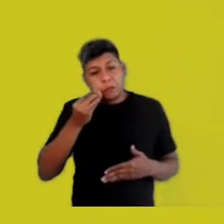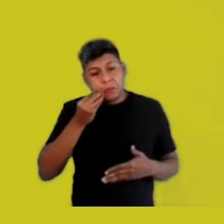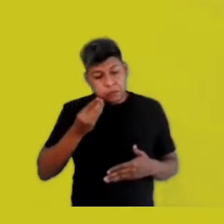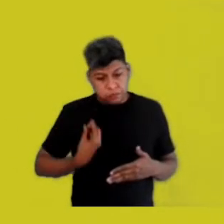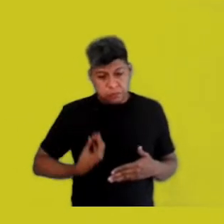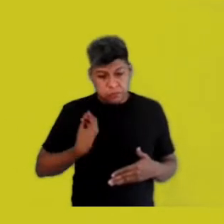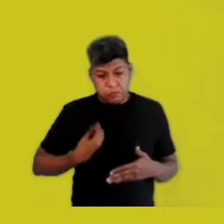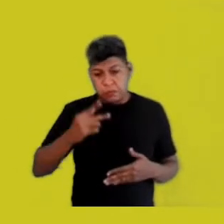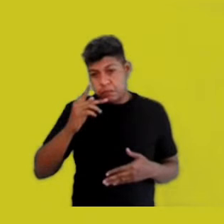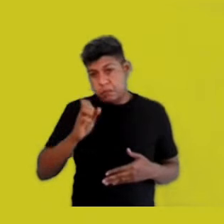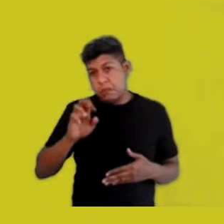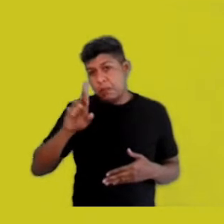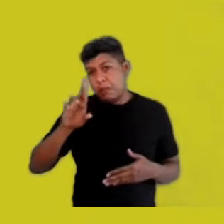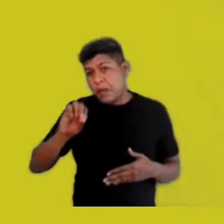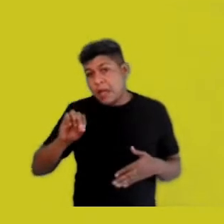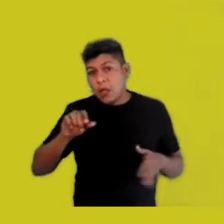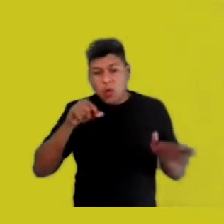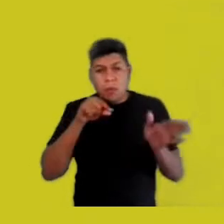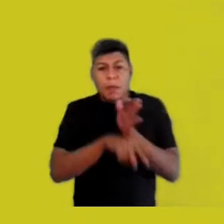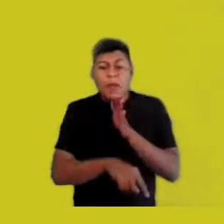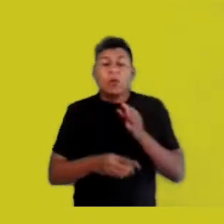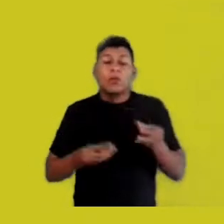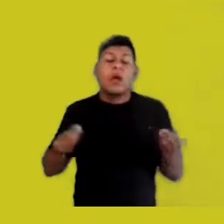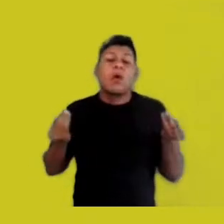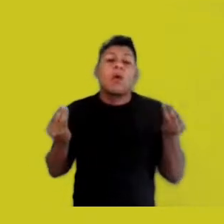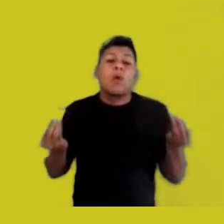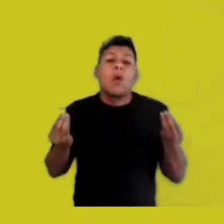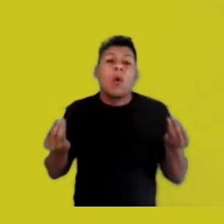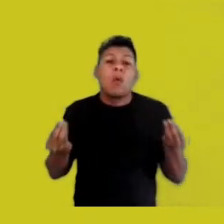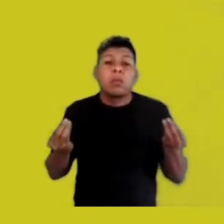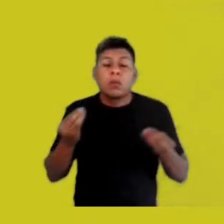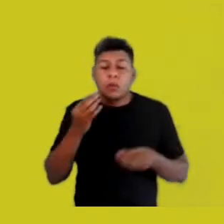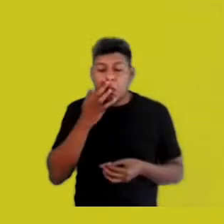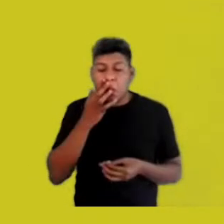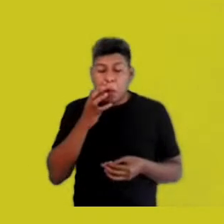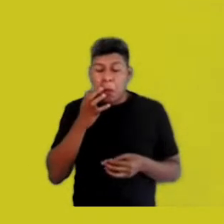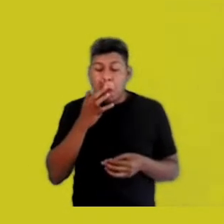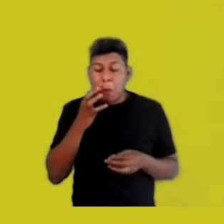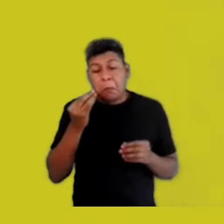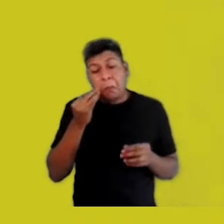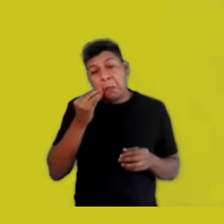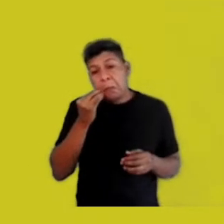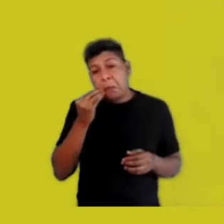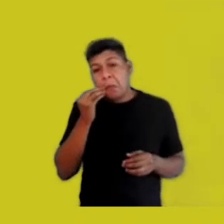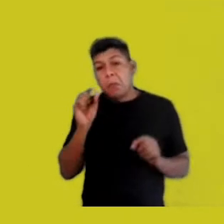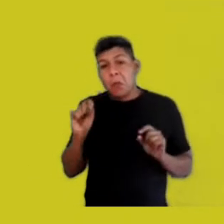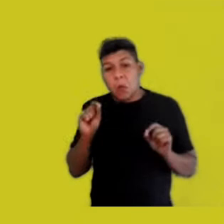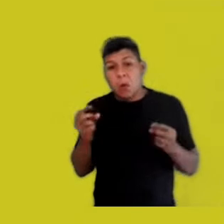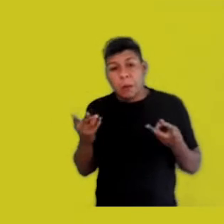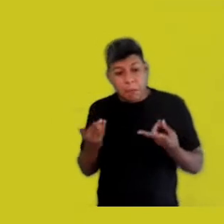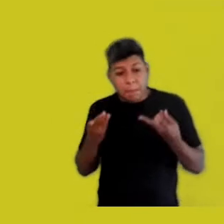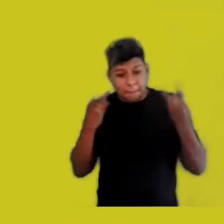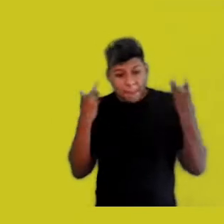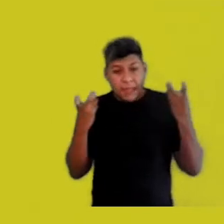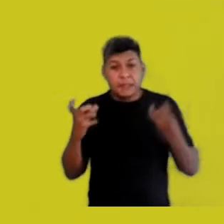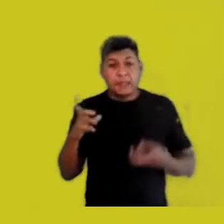these questions of how, is that one of the perceptions I’ve had listening to that